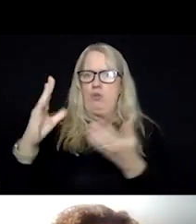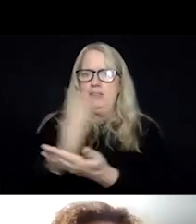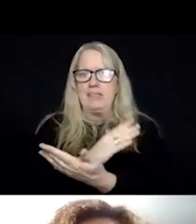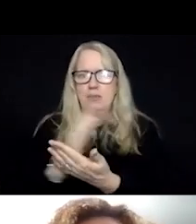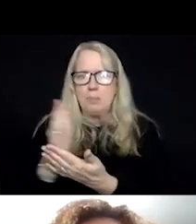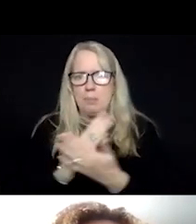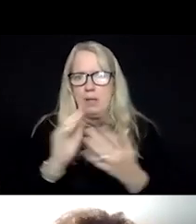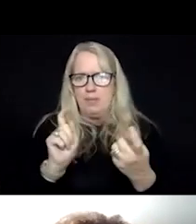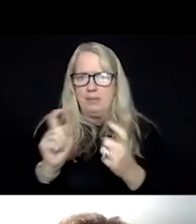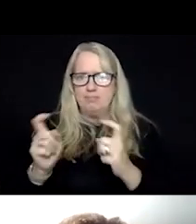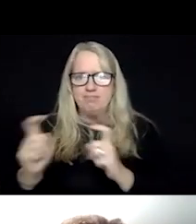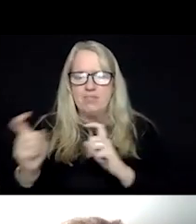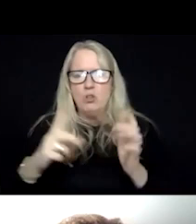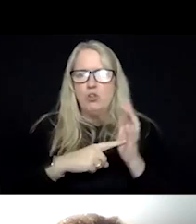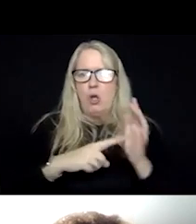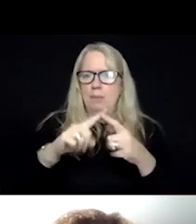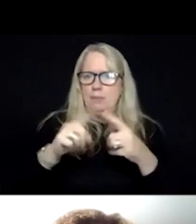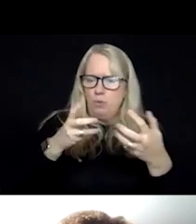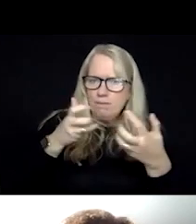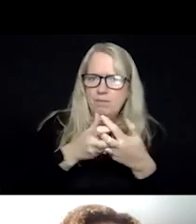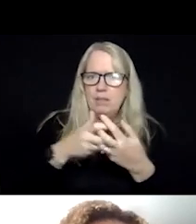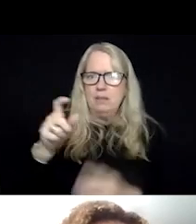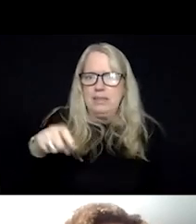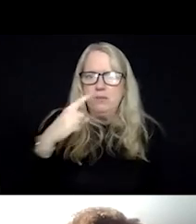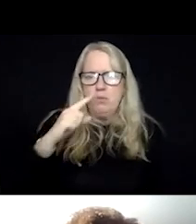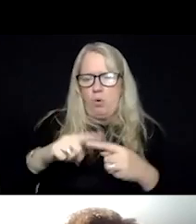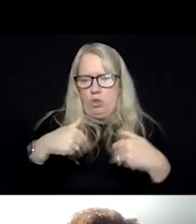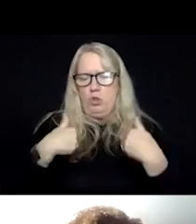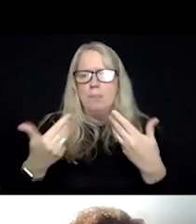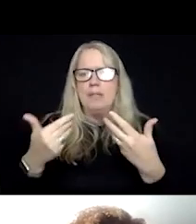ADJUSTED TO FIT THE NEEDS OF JUST AND NOT TRY TO IMPOSE AN ADULT